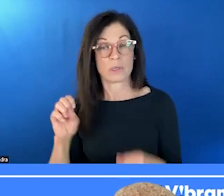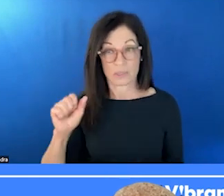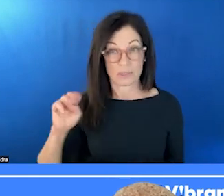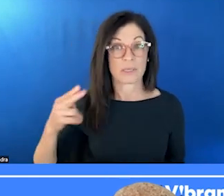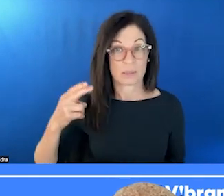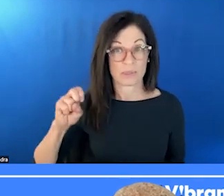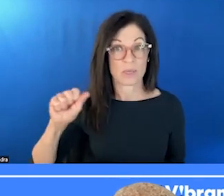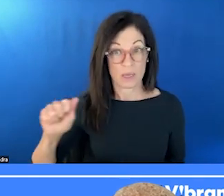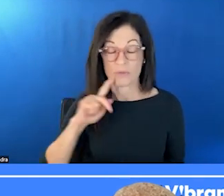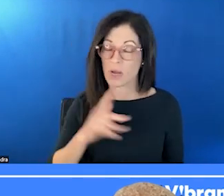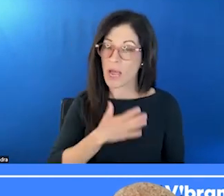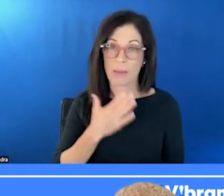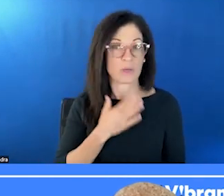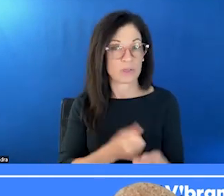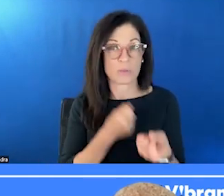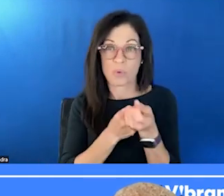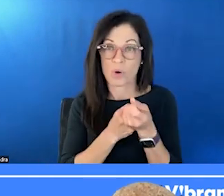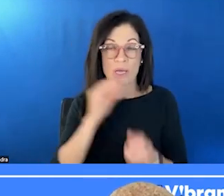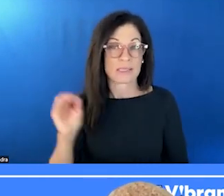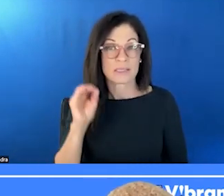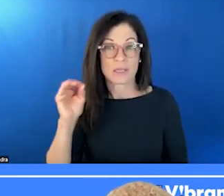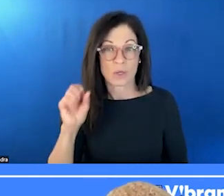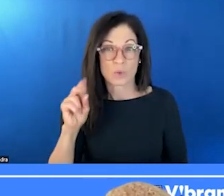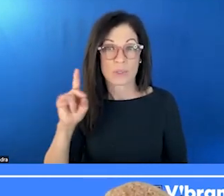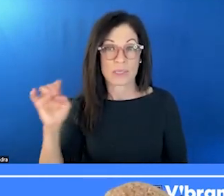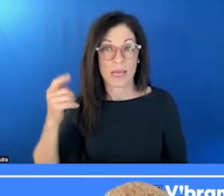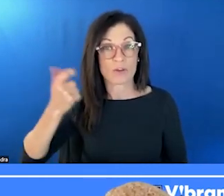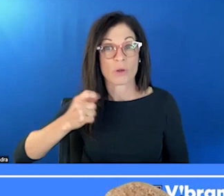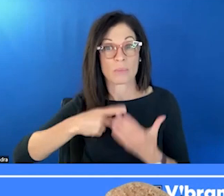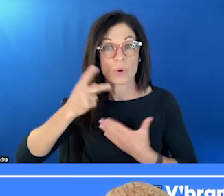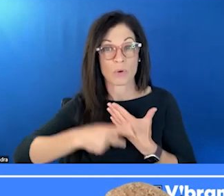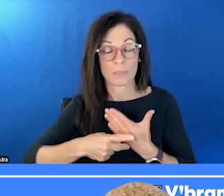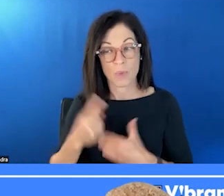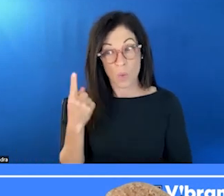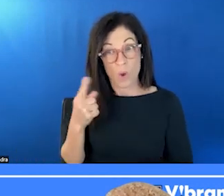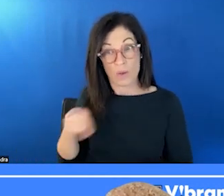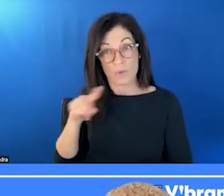GRANTING THE ZERO SUICIDE PREVENTION AND ONE OF THEM IS GOING TO